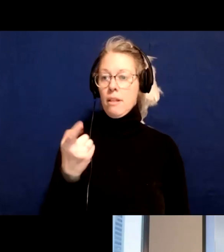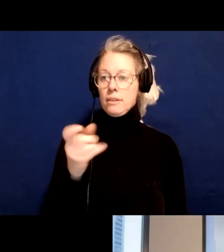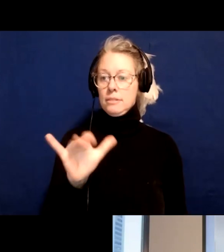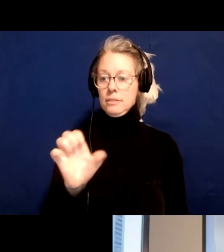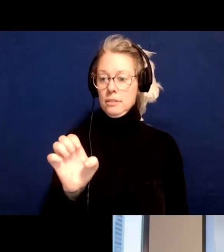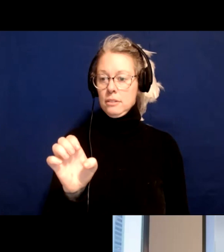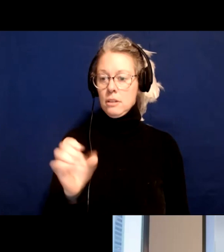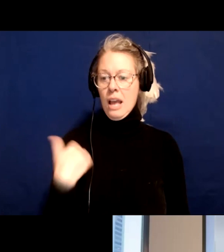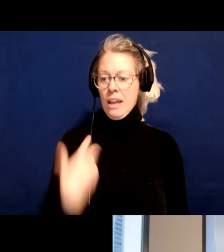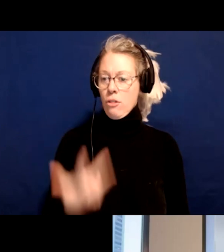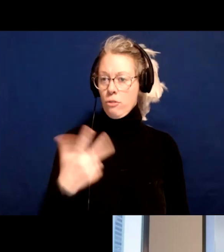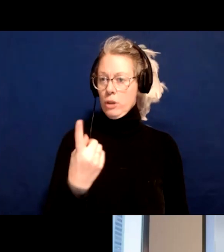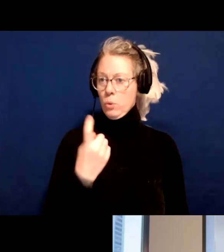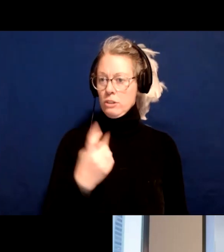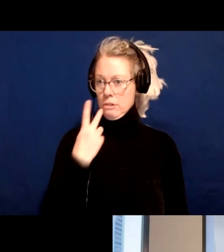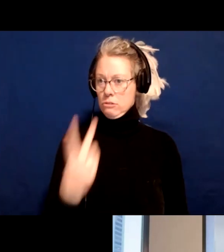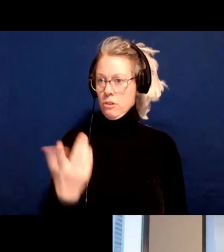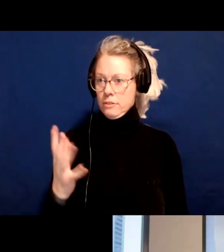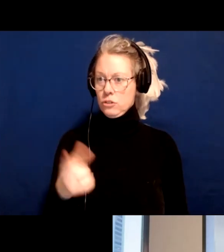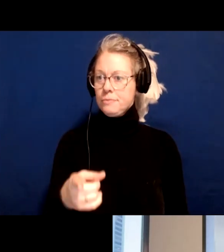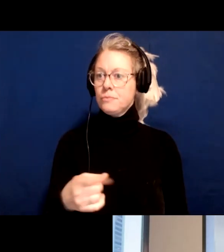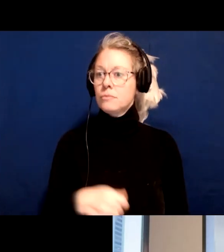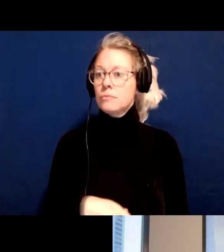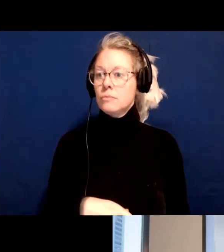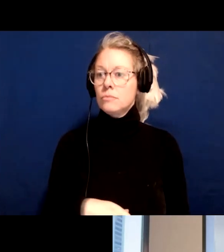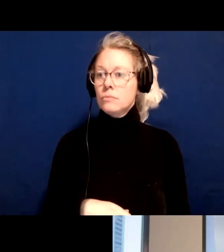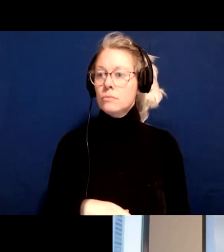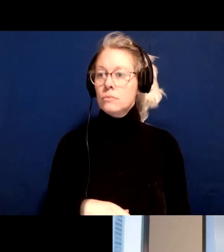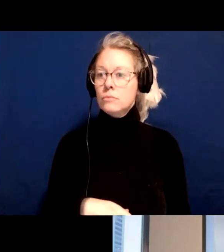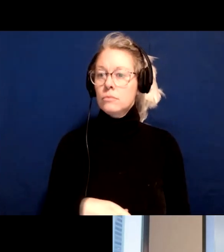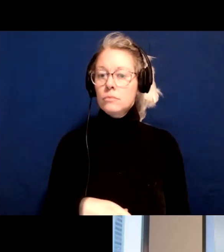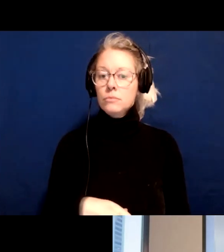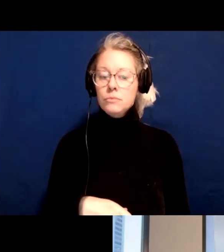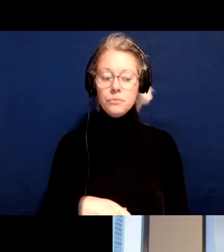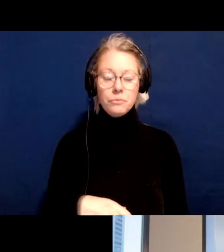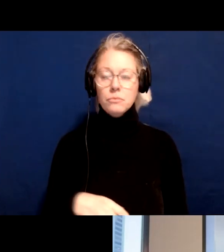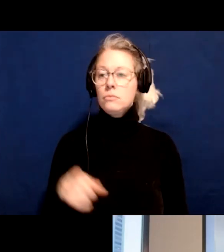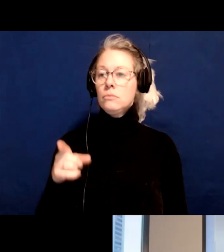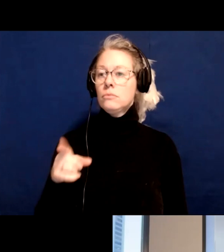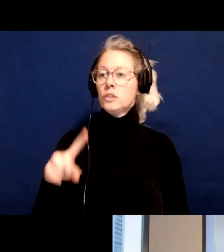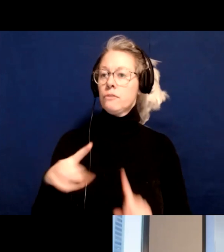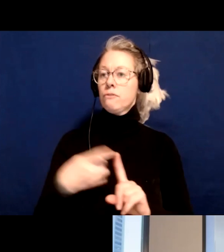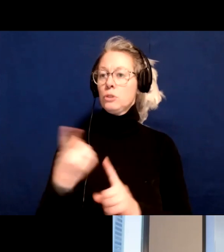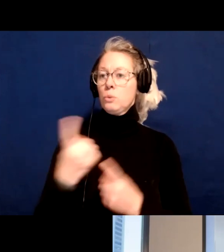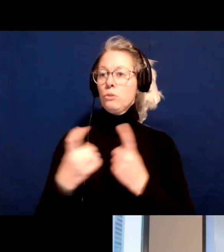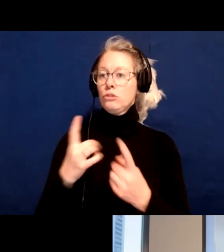questions that I saw. The first was a question about the breakdown of artistic disciplines